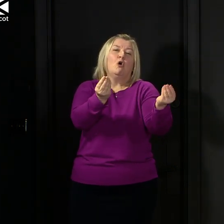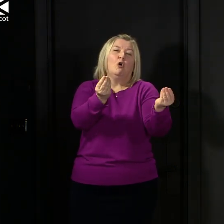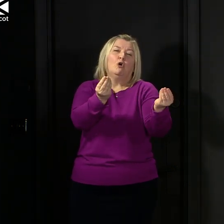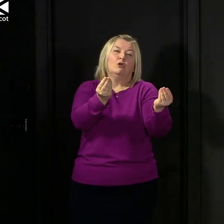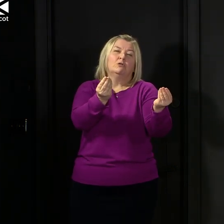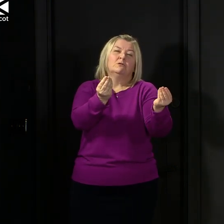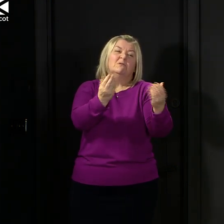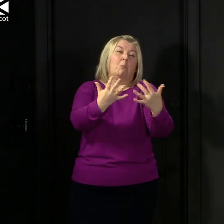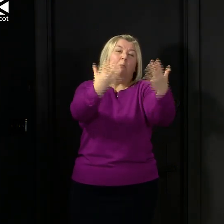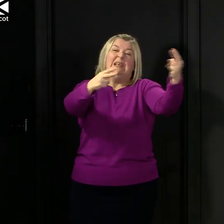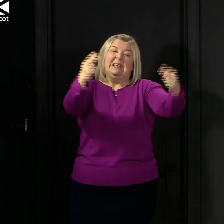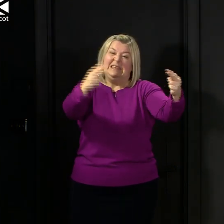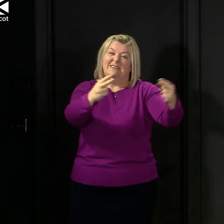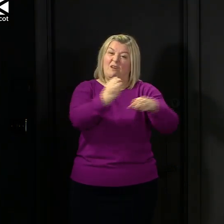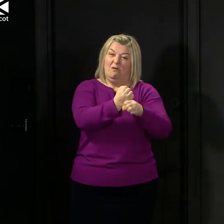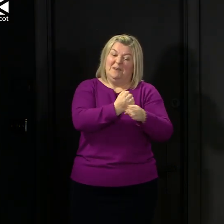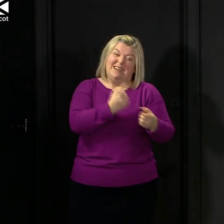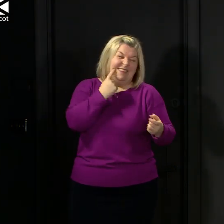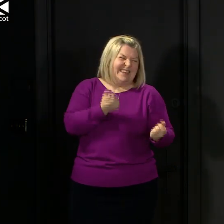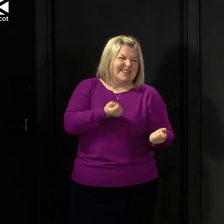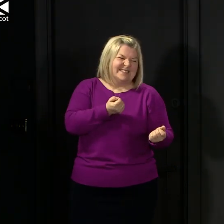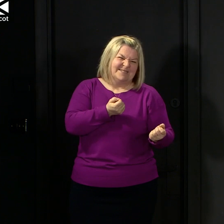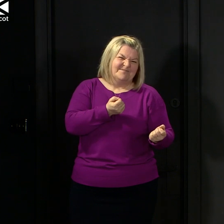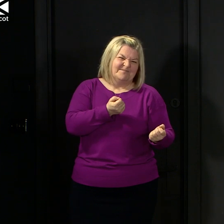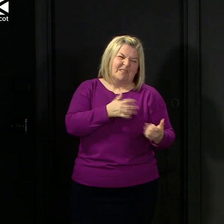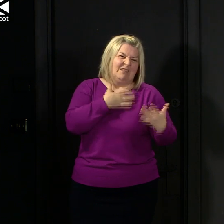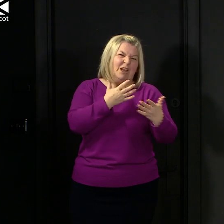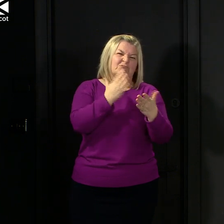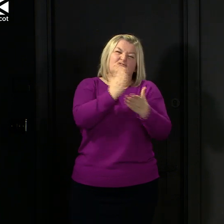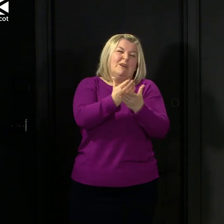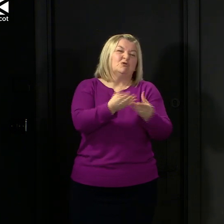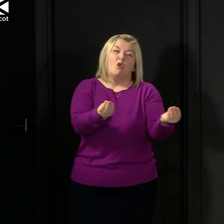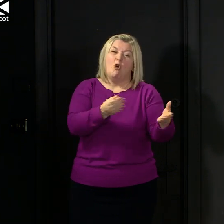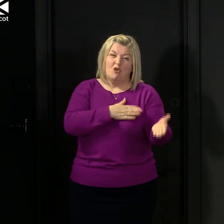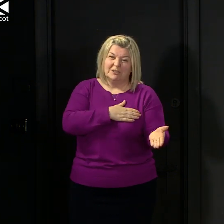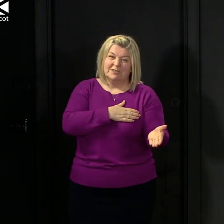I came to, I discussed it at length with her, and it was a view she agreed with. I have